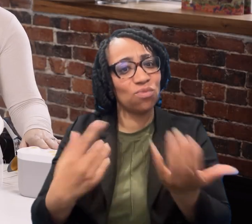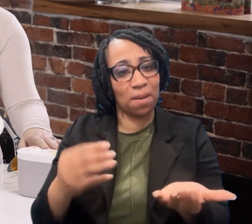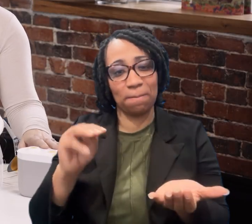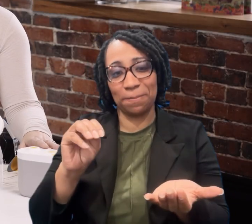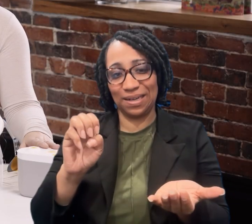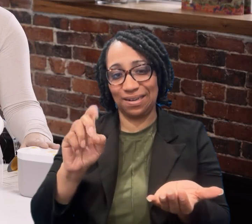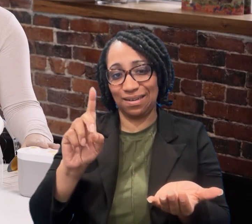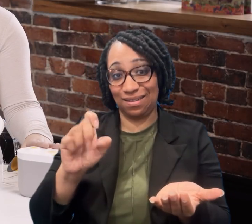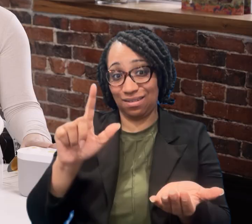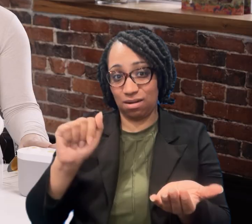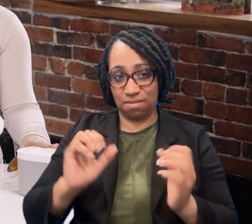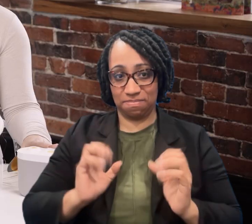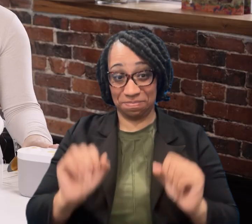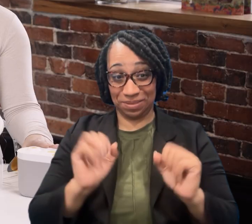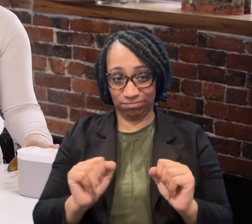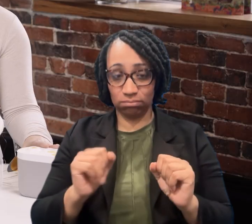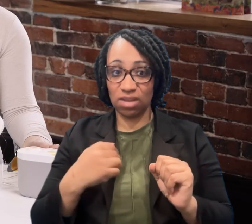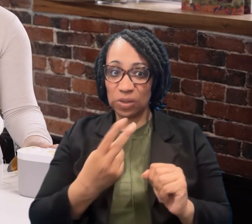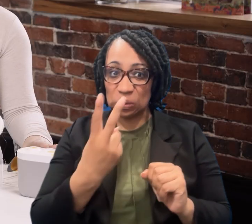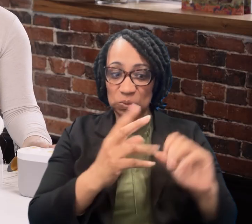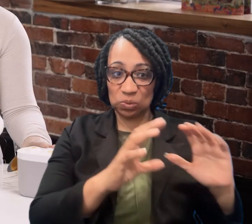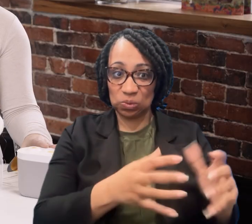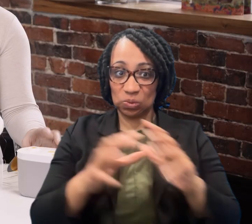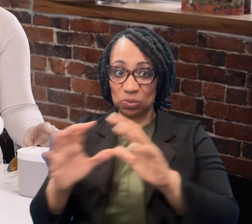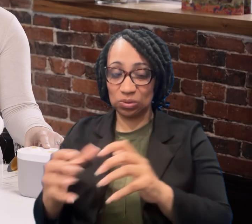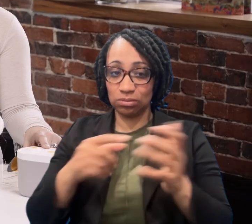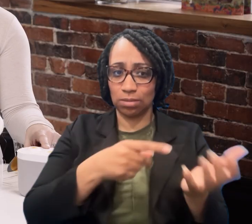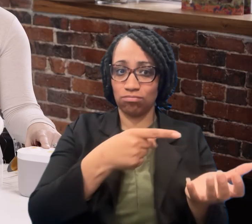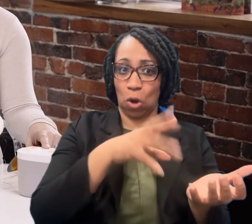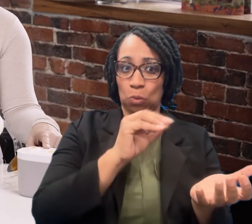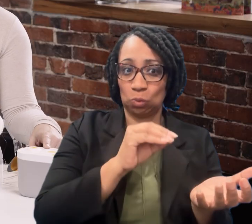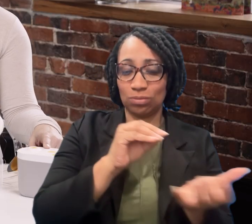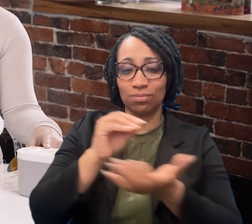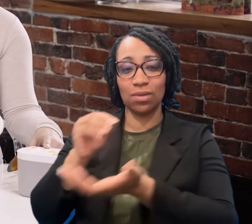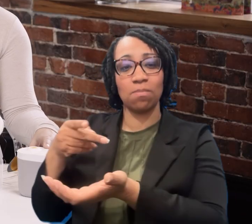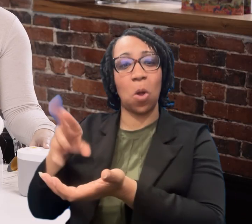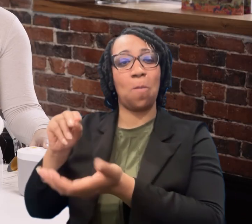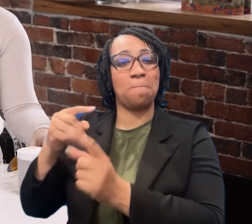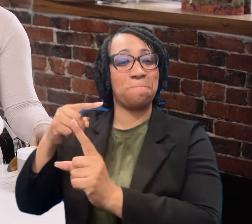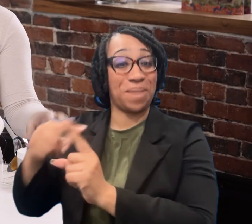that are very similar. The Medela Pump in Style Pro and the Medela Pump in Style Pro Plus.